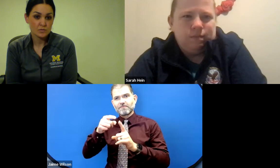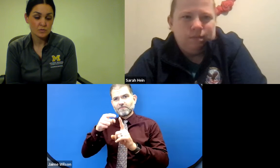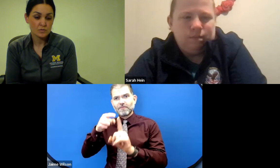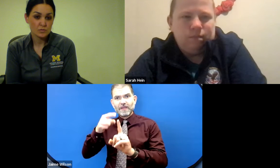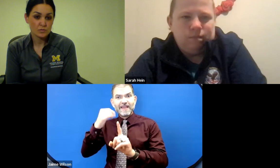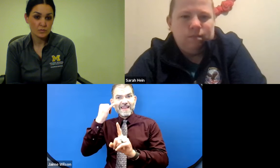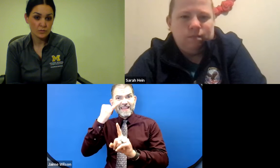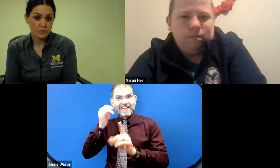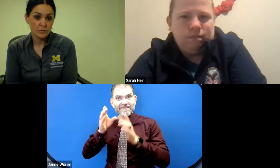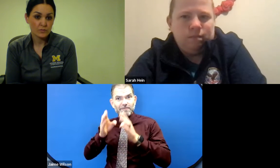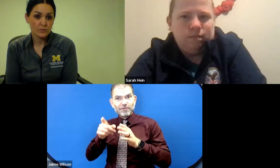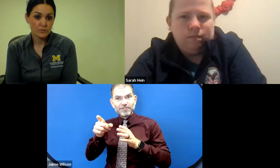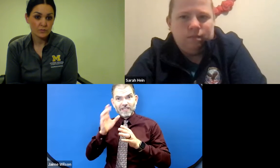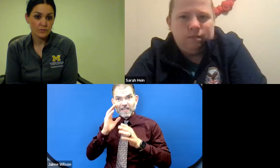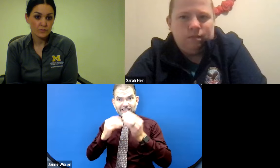ASL Interpreter: is found in the diet.